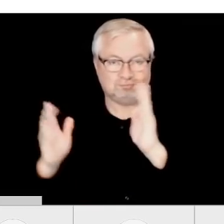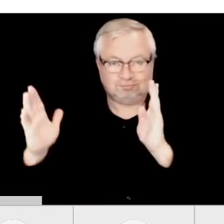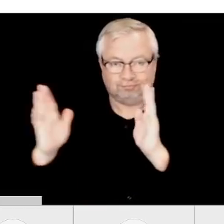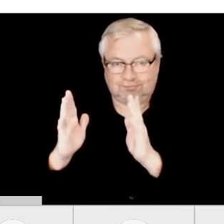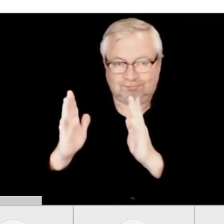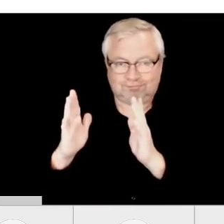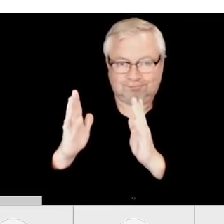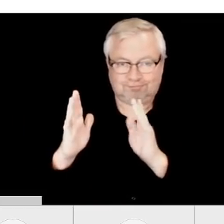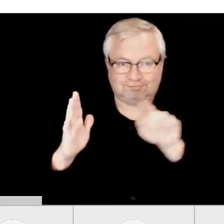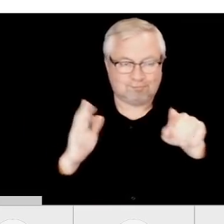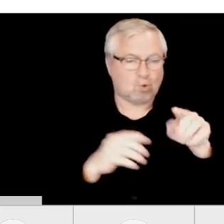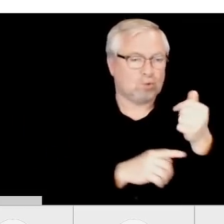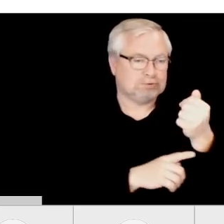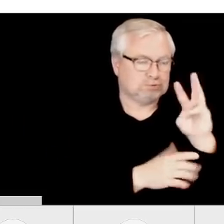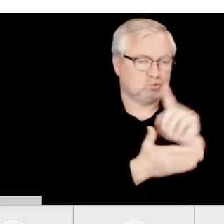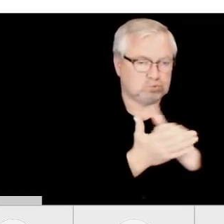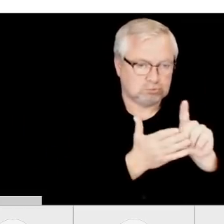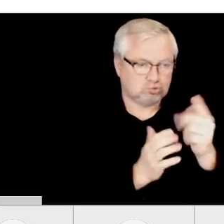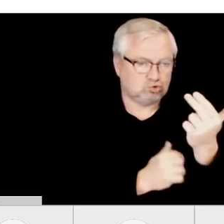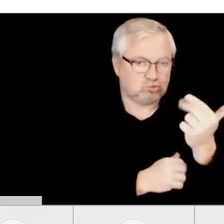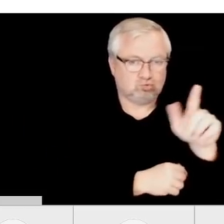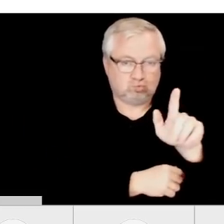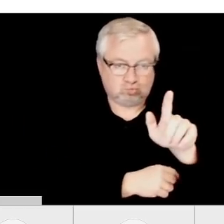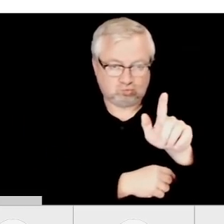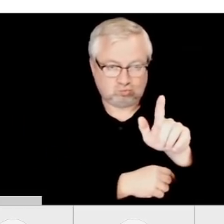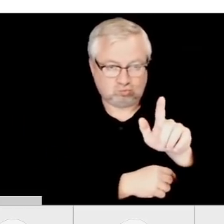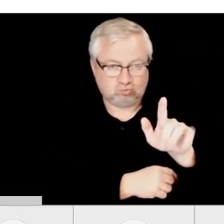And not much change in ICU or ventilator demand.